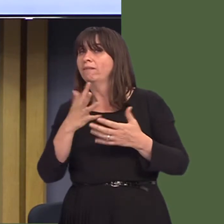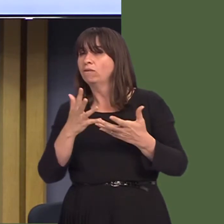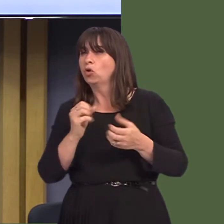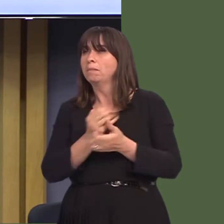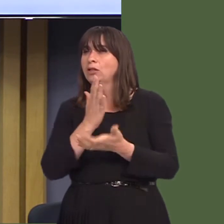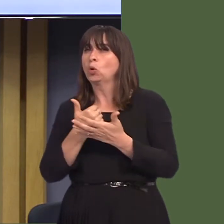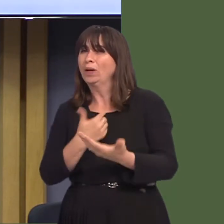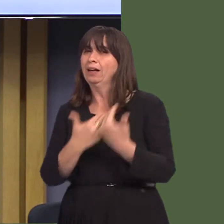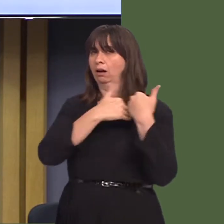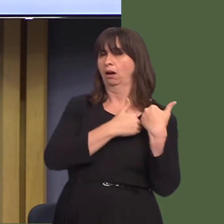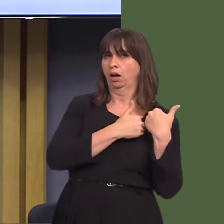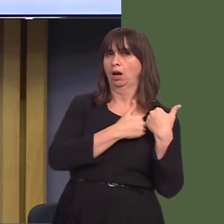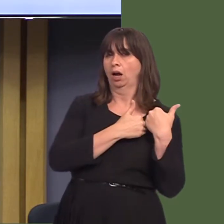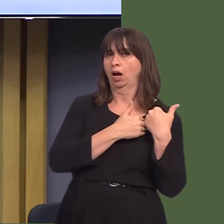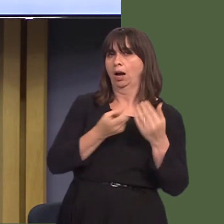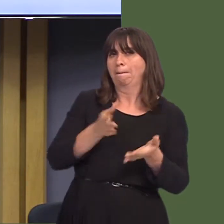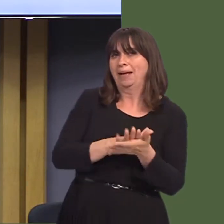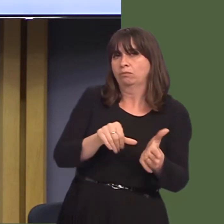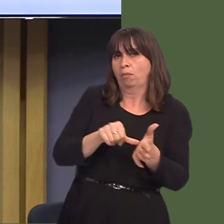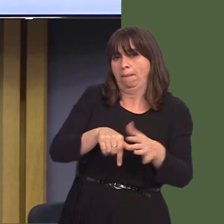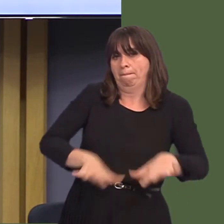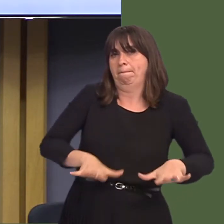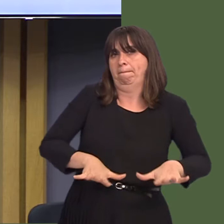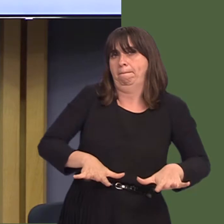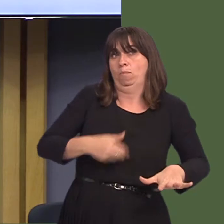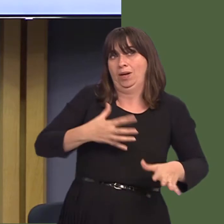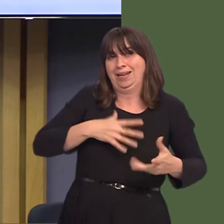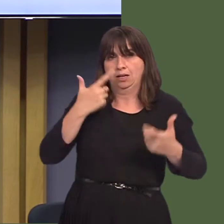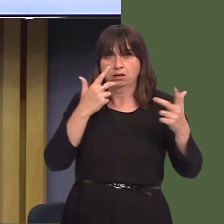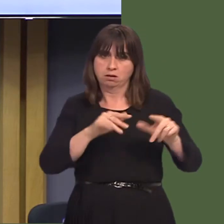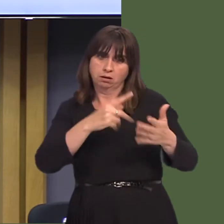Because, in terms of dealing with the health implications, we know of the significant issue